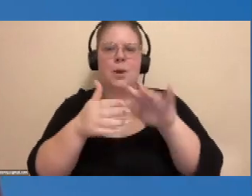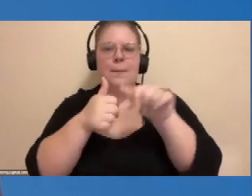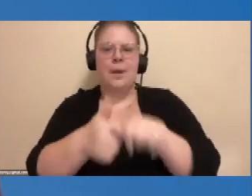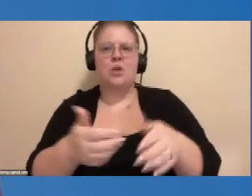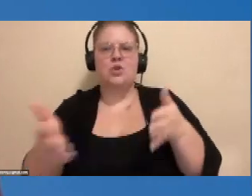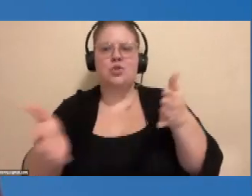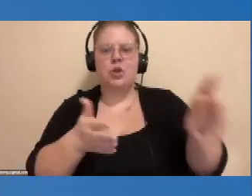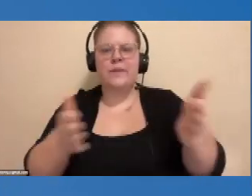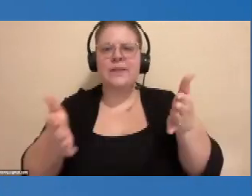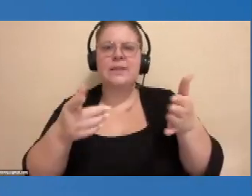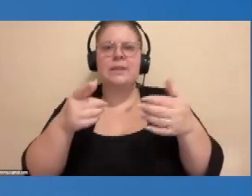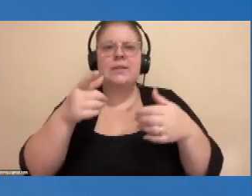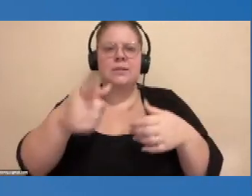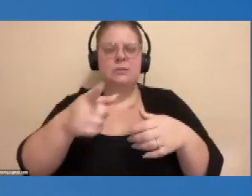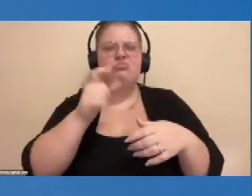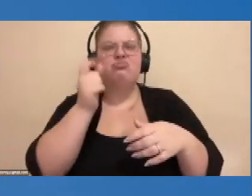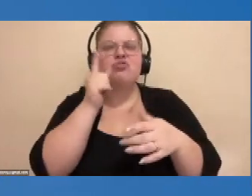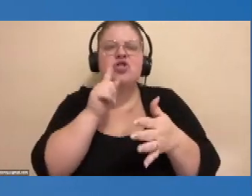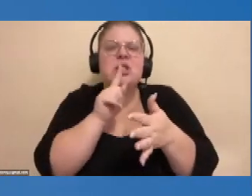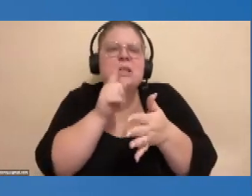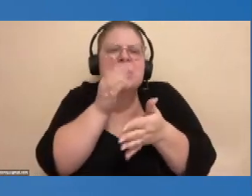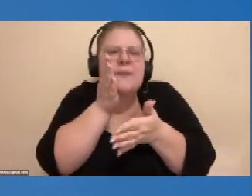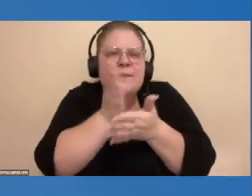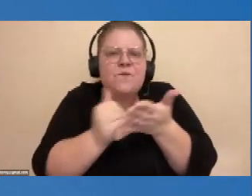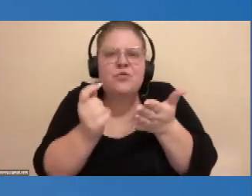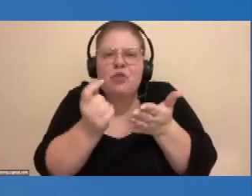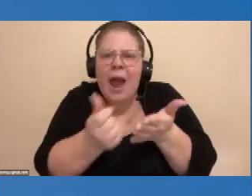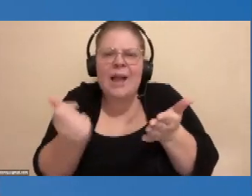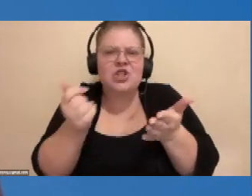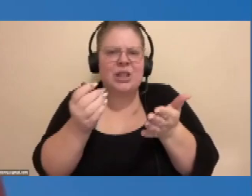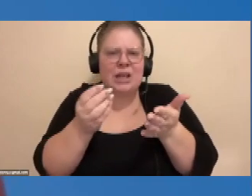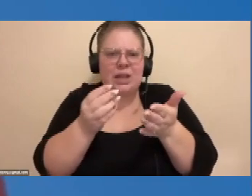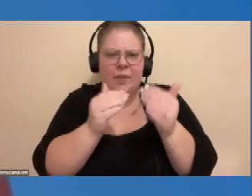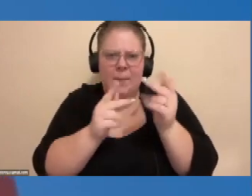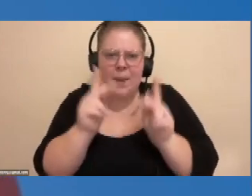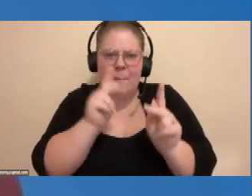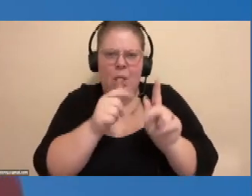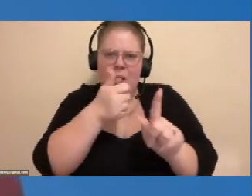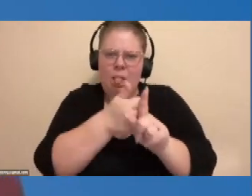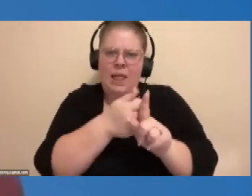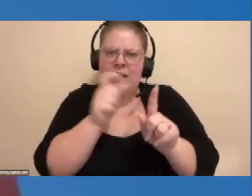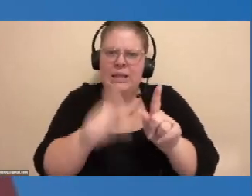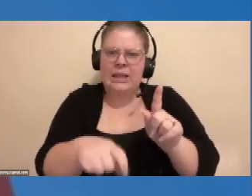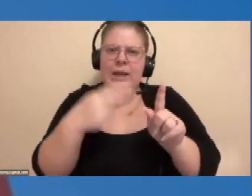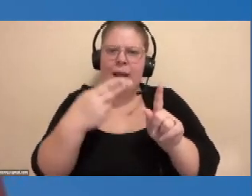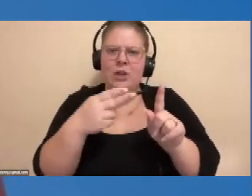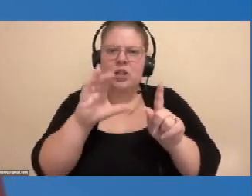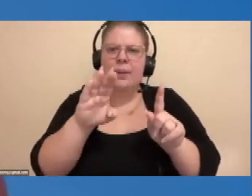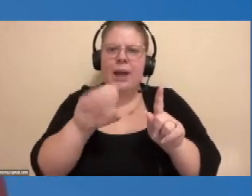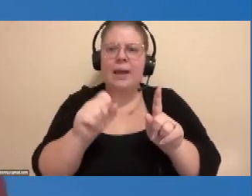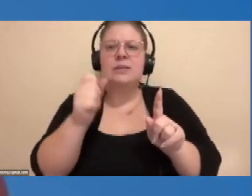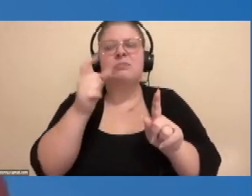the people who are really needing HCBS. This is especially true for older adults.